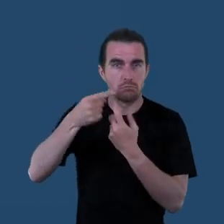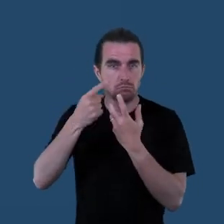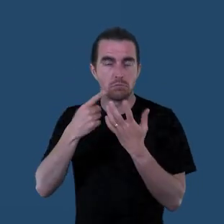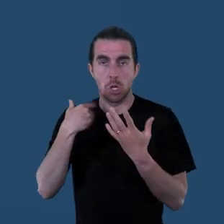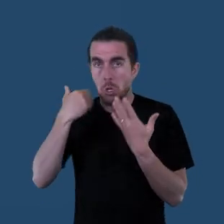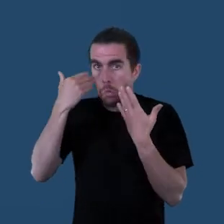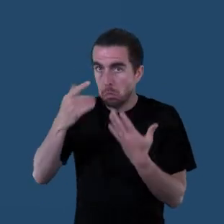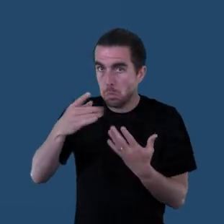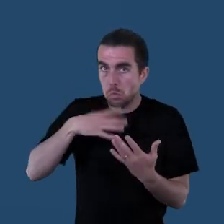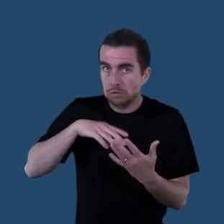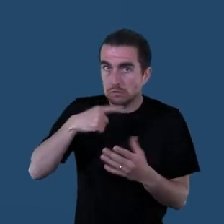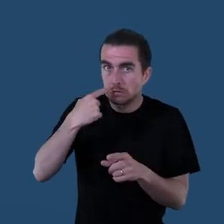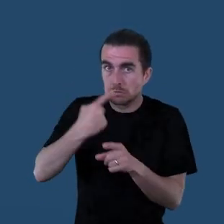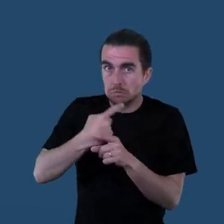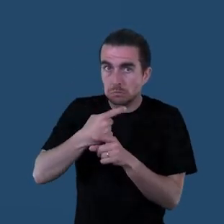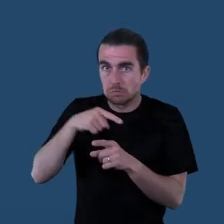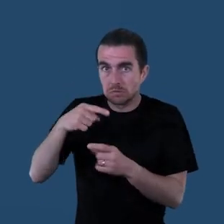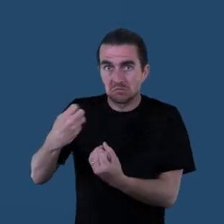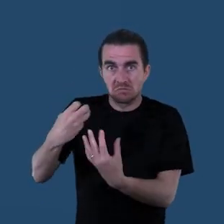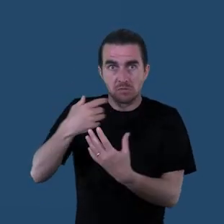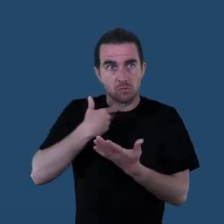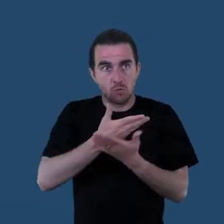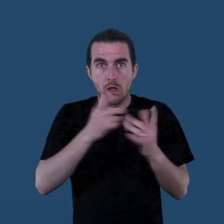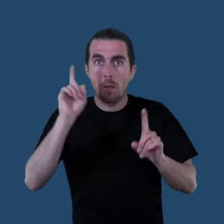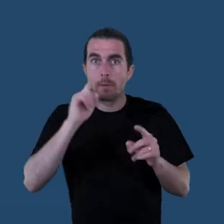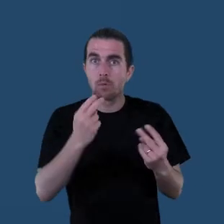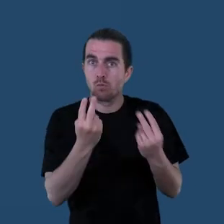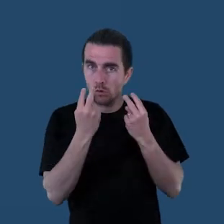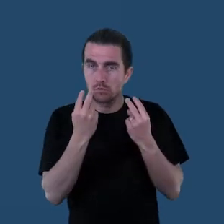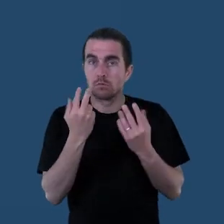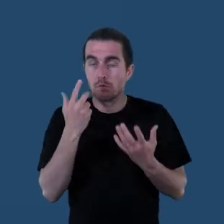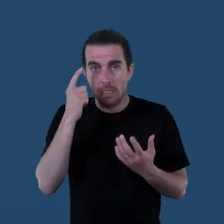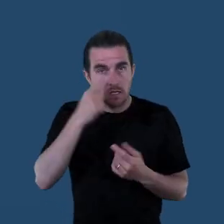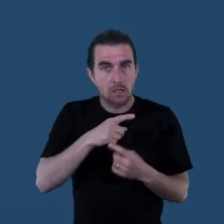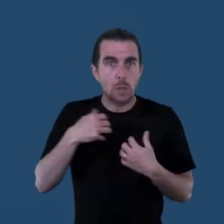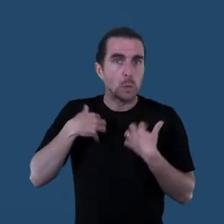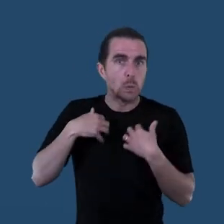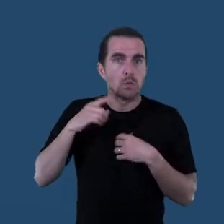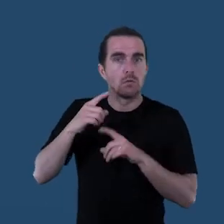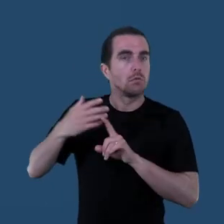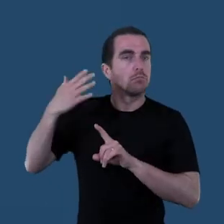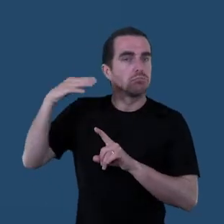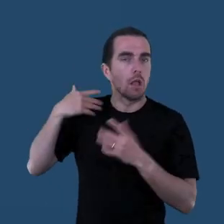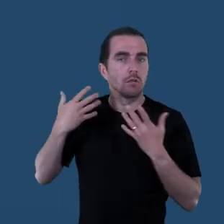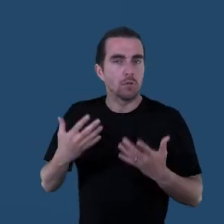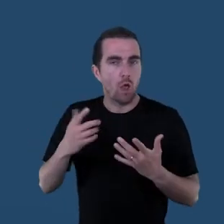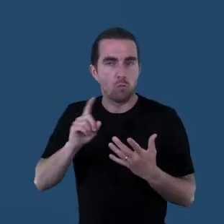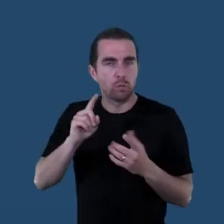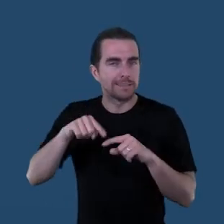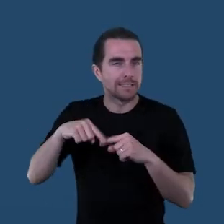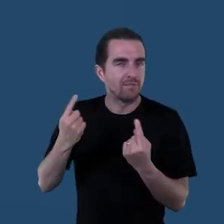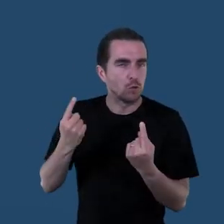So, I don't know if we want to touch on that a little bit for viewers. I think they're quite interested in those past/present differences.